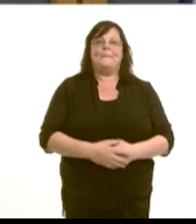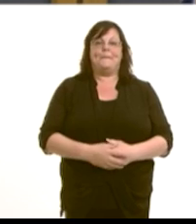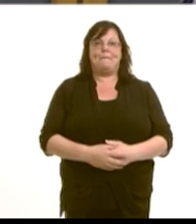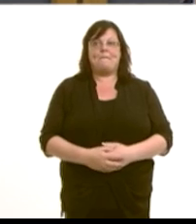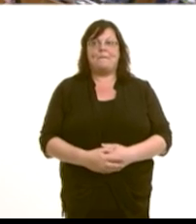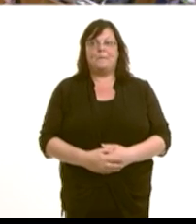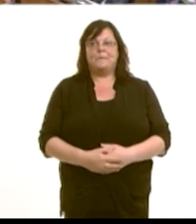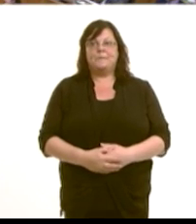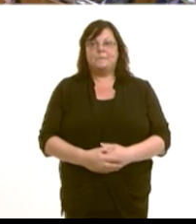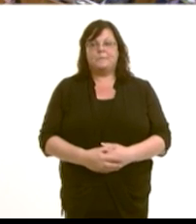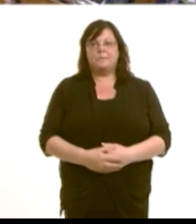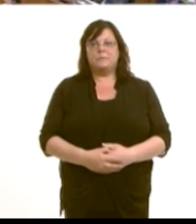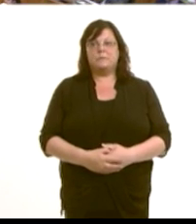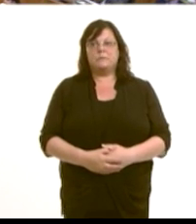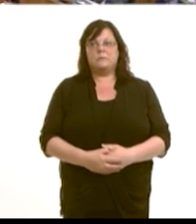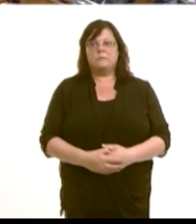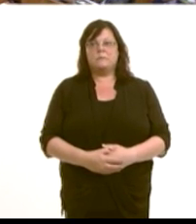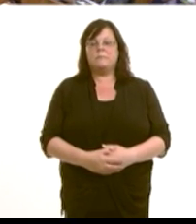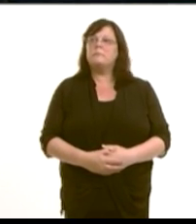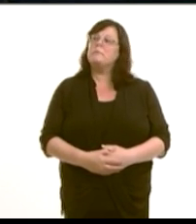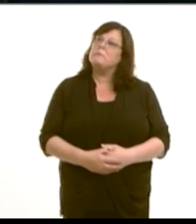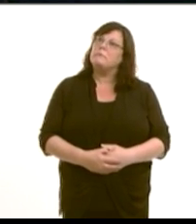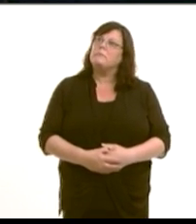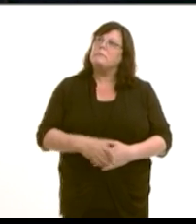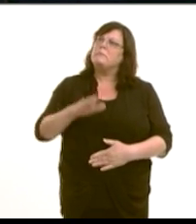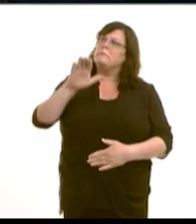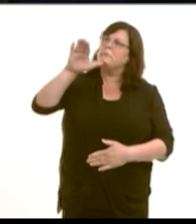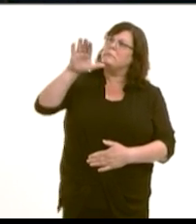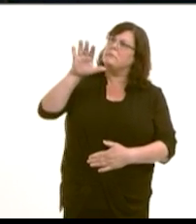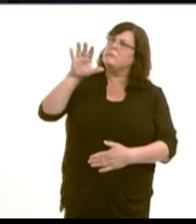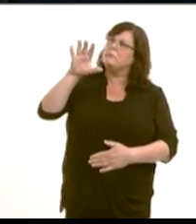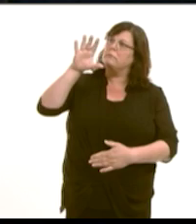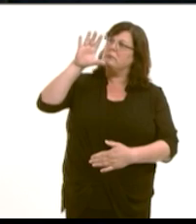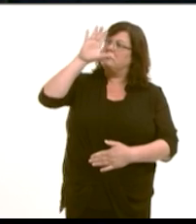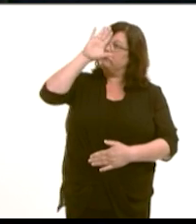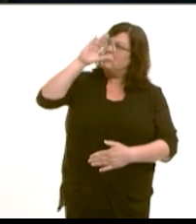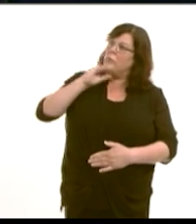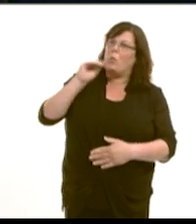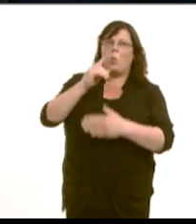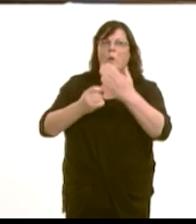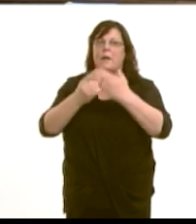Will the First Minister make a statement on the condition of GP facilities in north Wales?